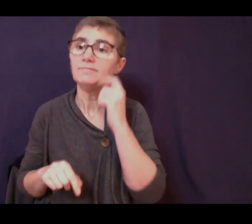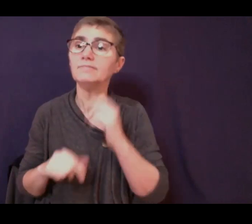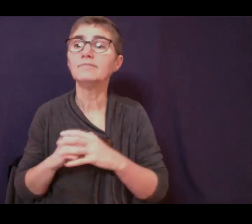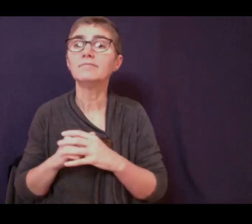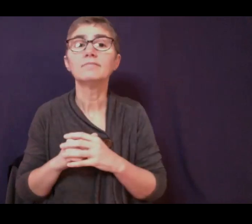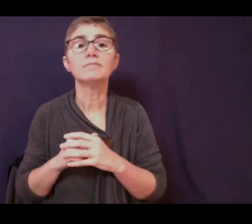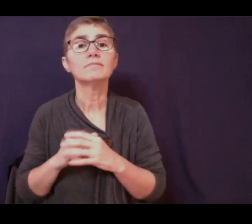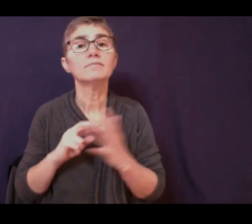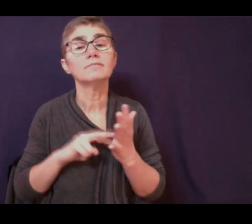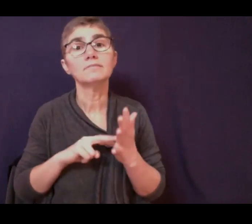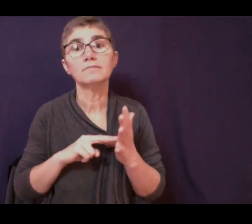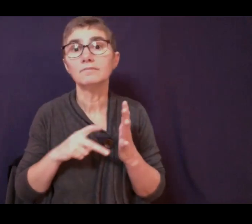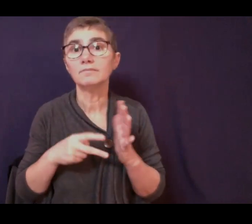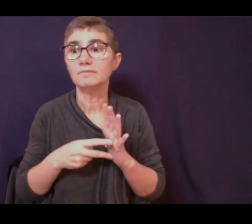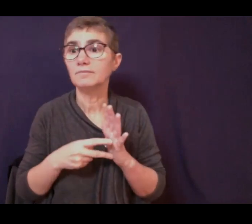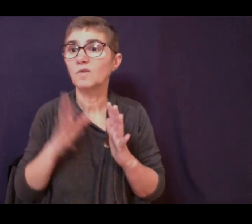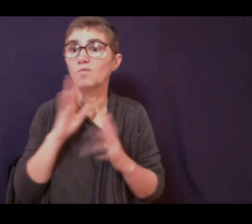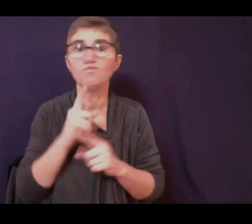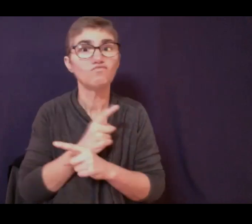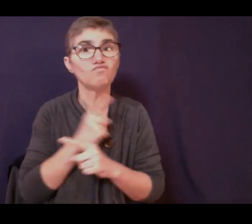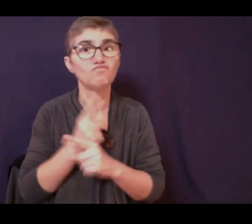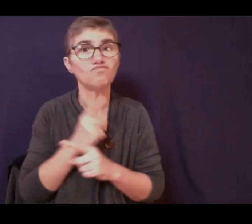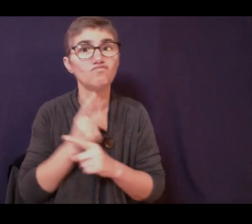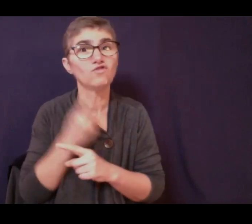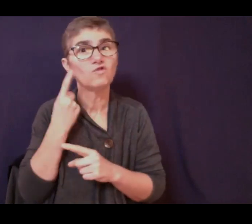to be appropriate for the workplace right